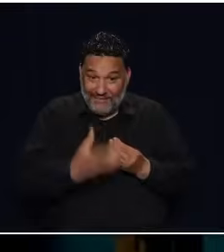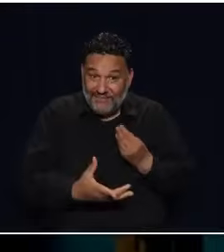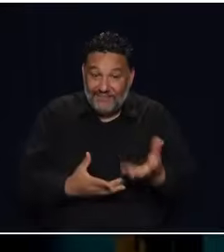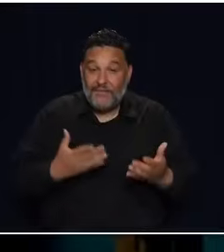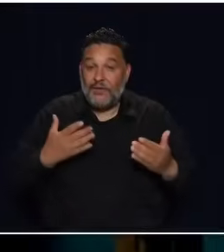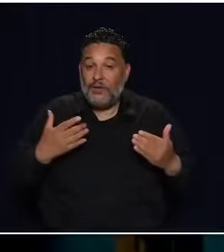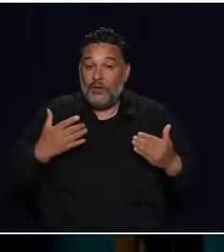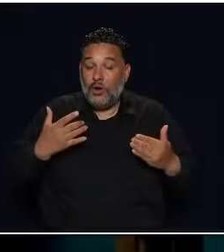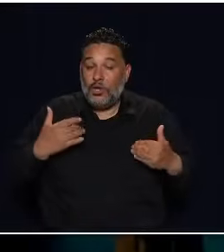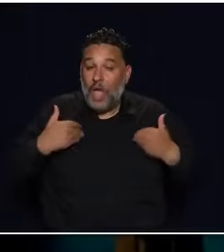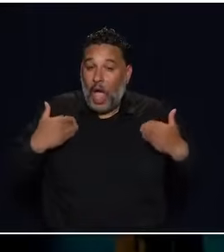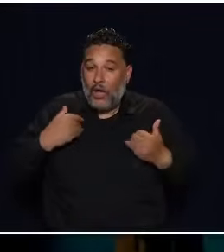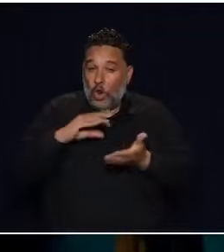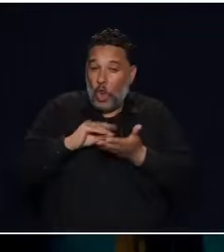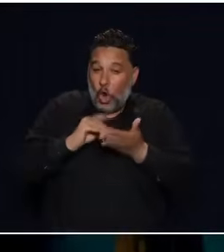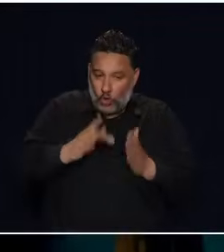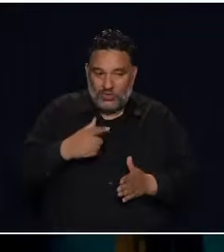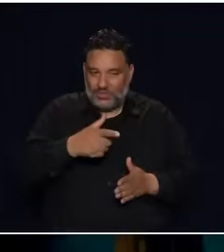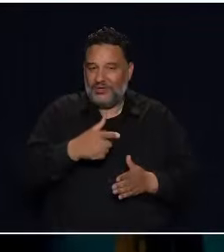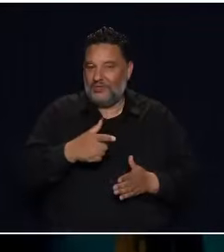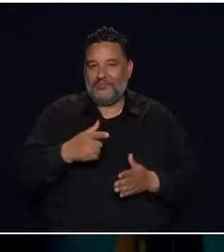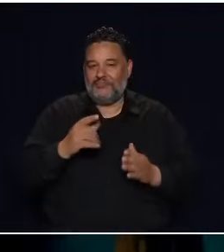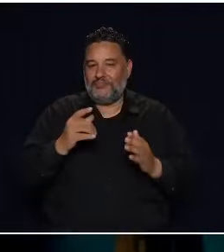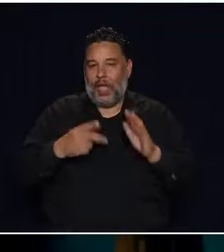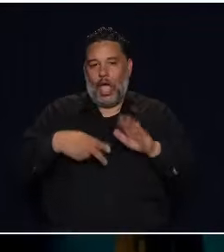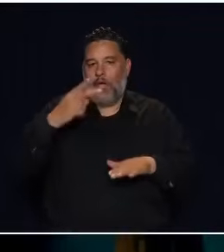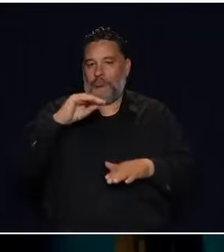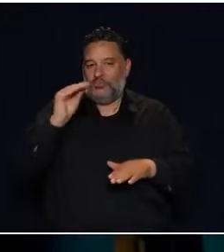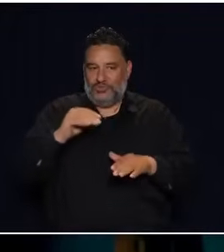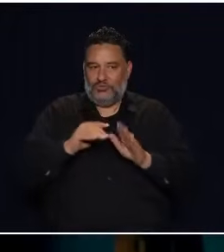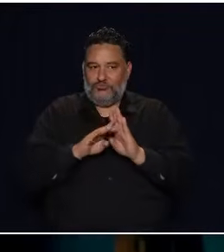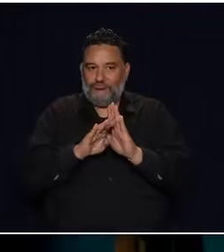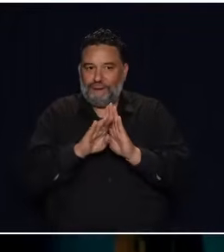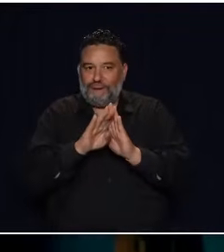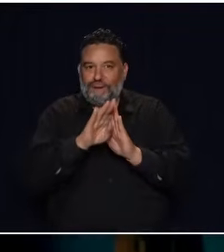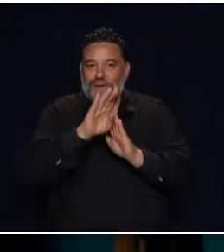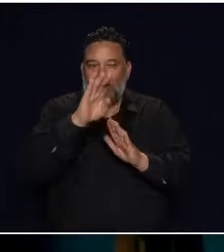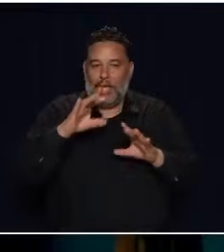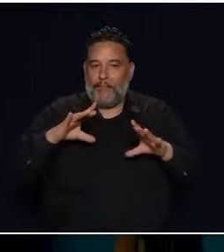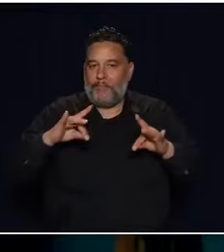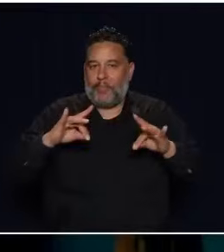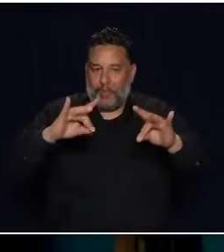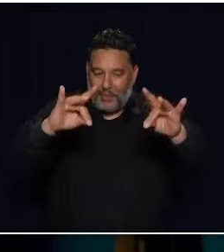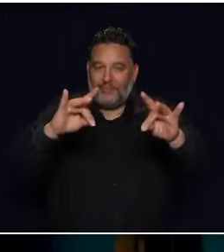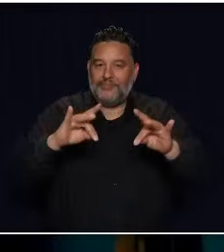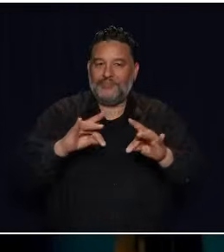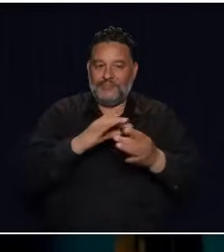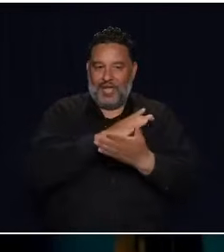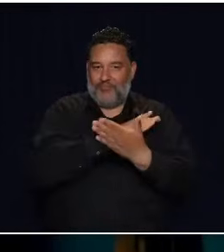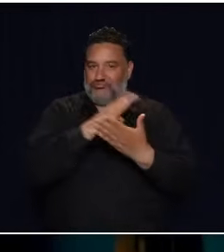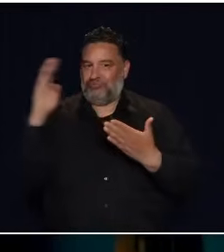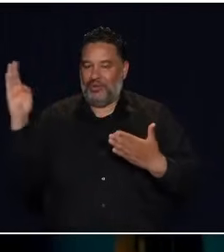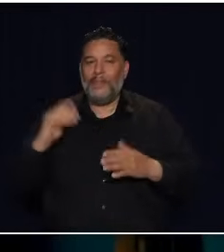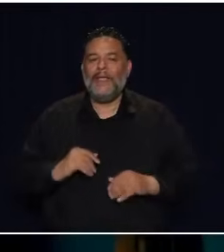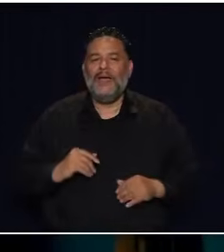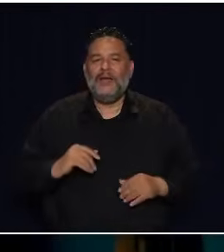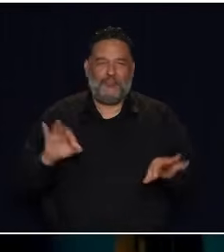LEARNERS AND RESEARCH SHOWS THE MORE WE CAN GIVE TO EARLY LEARNERS, THE BETTER OFF THEY